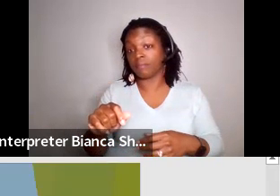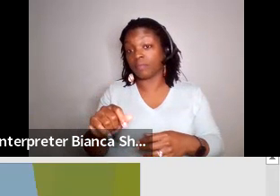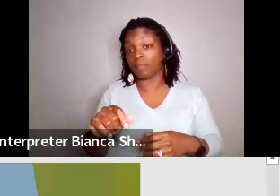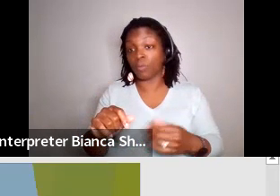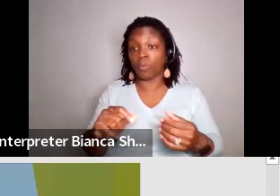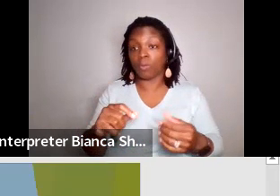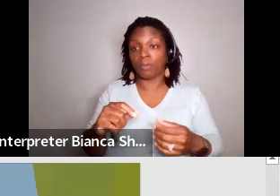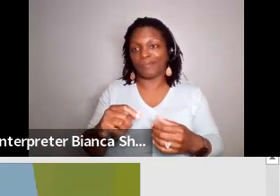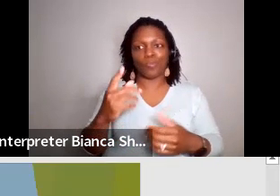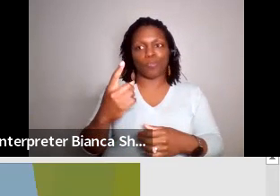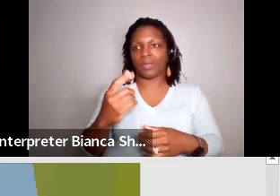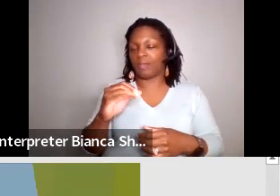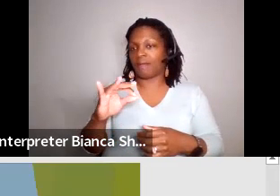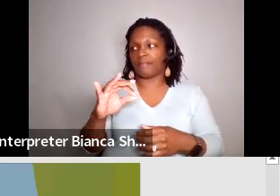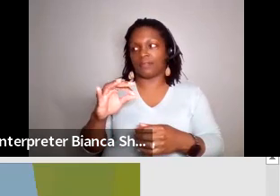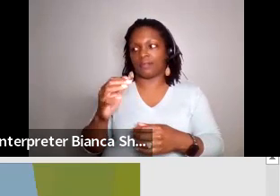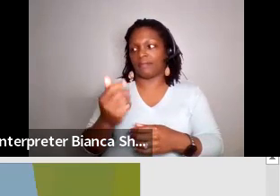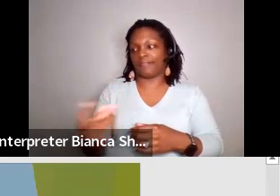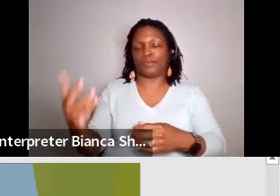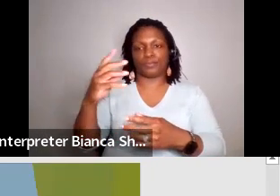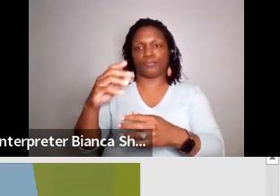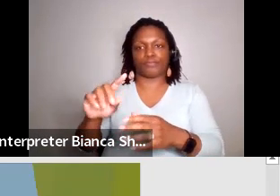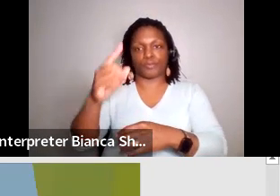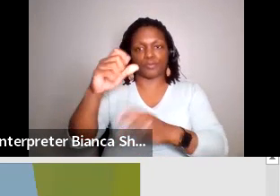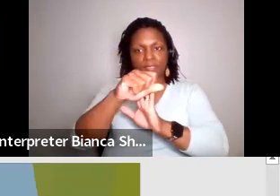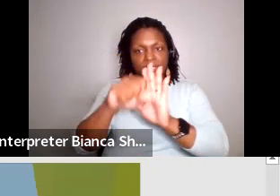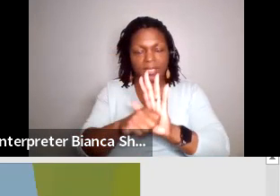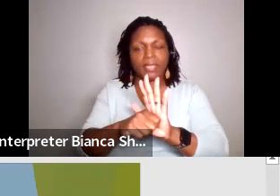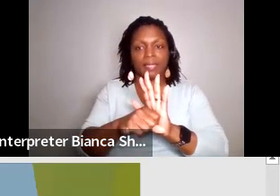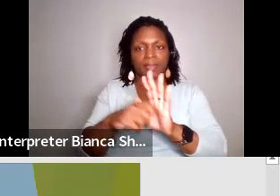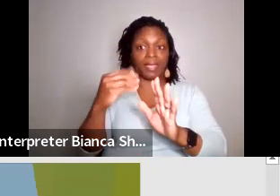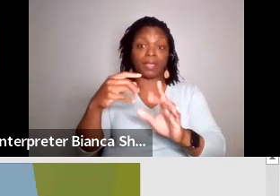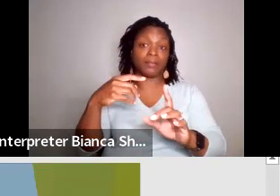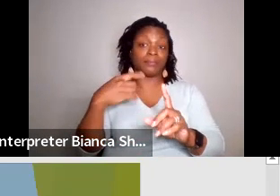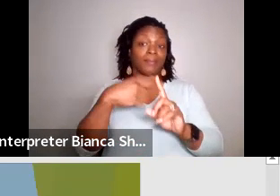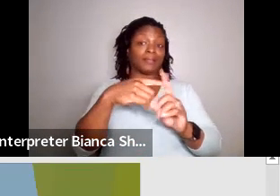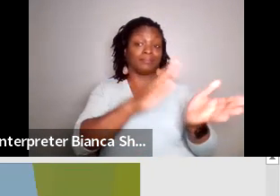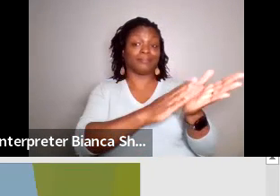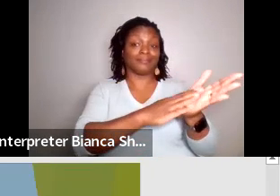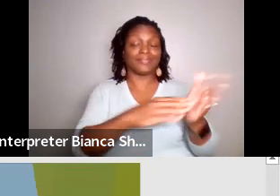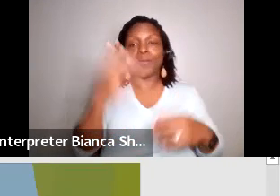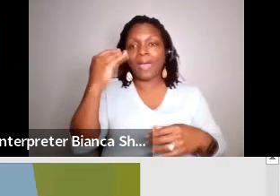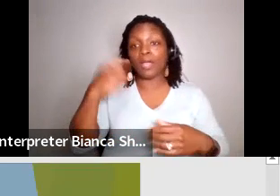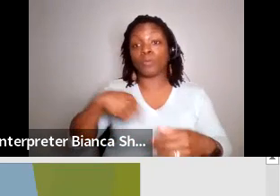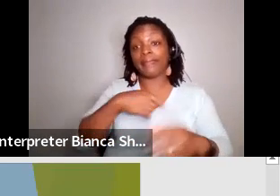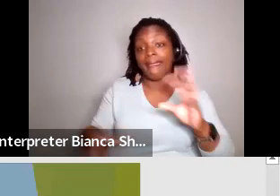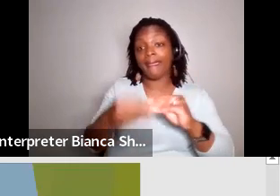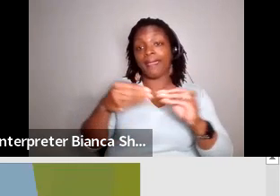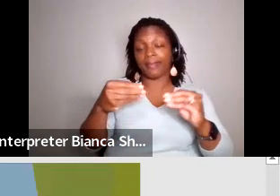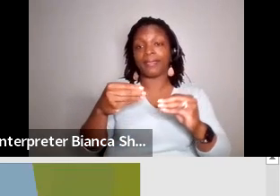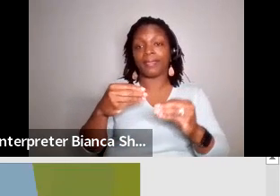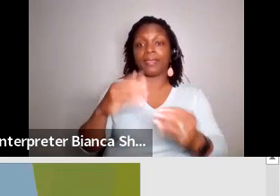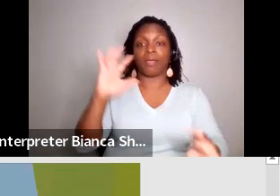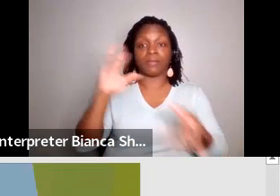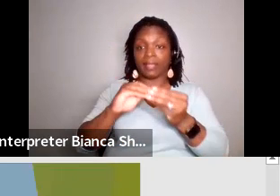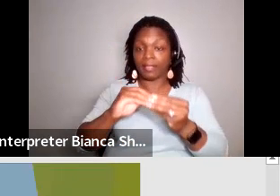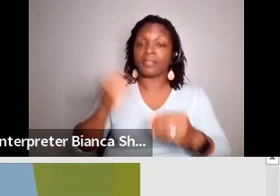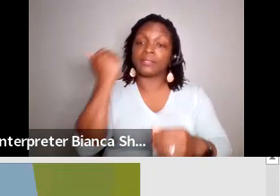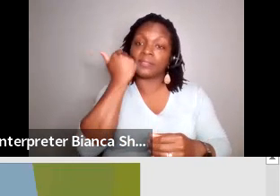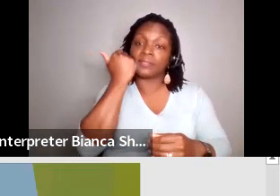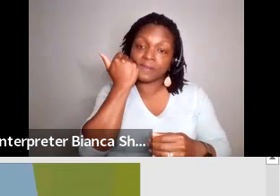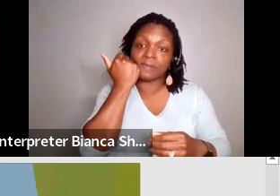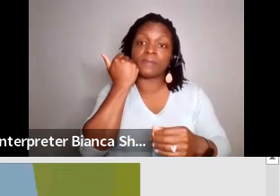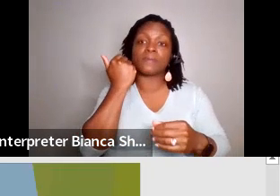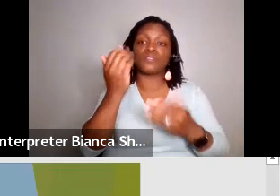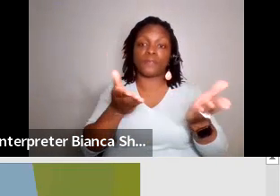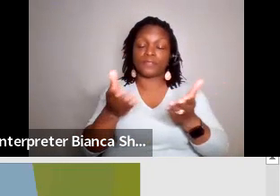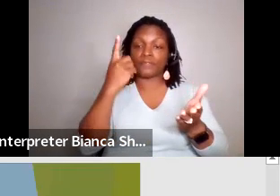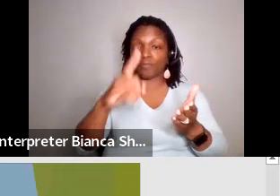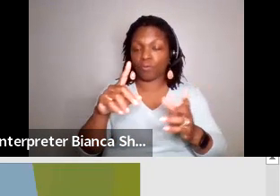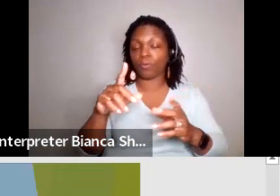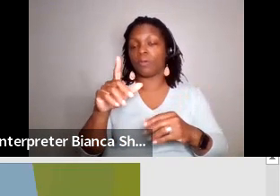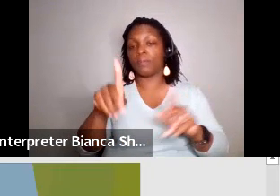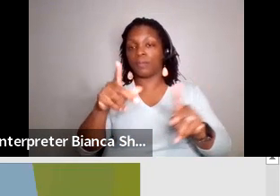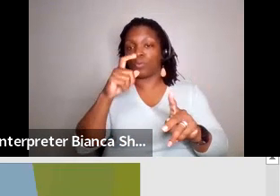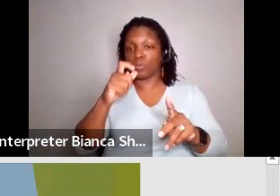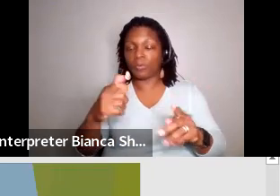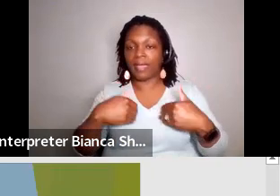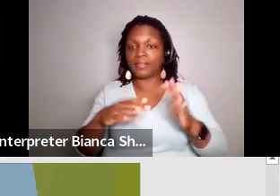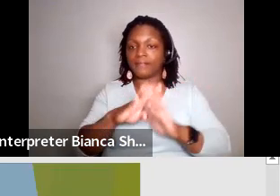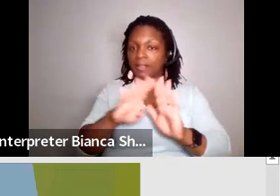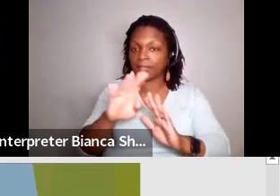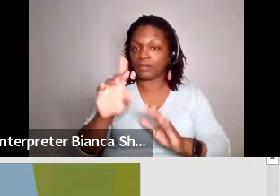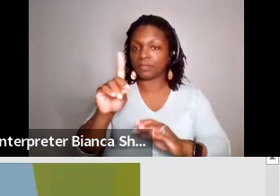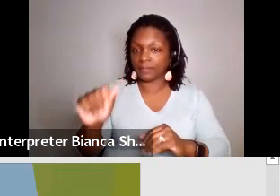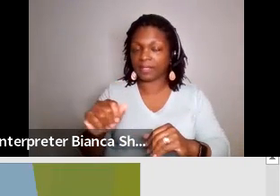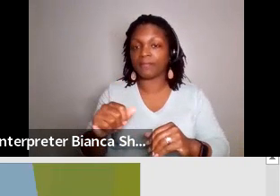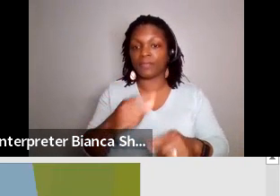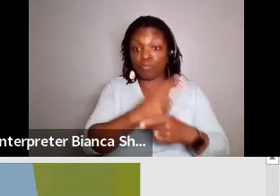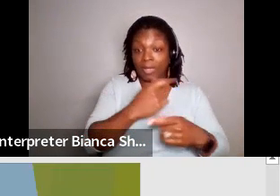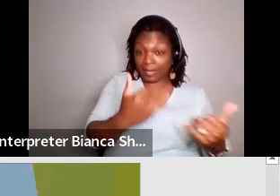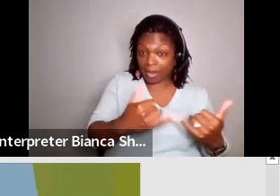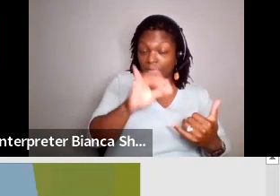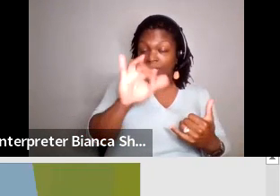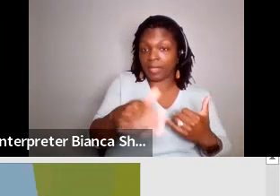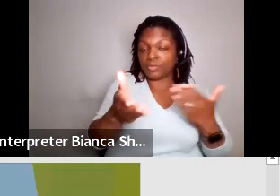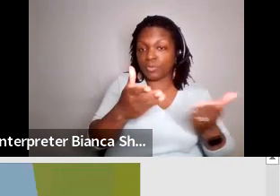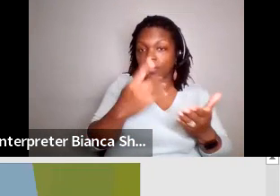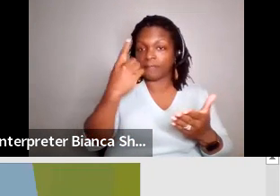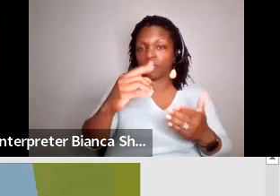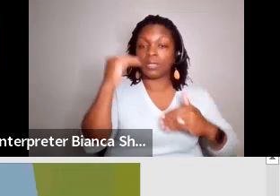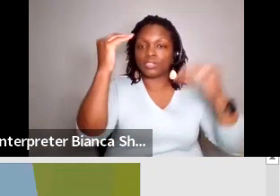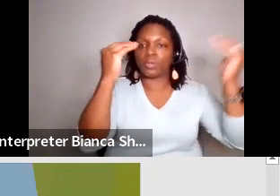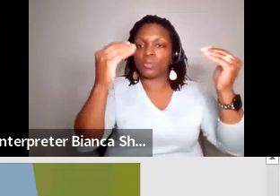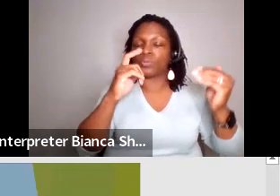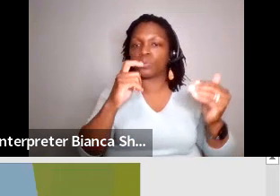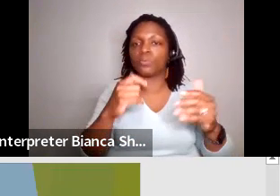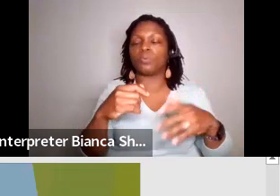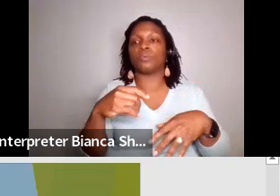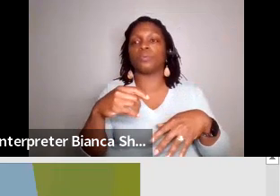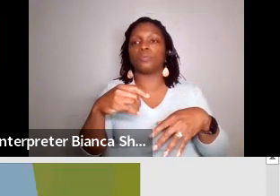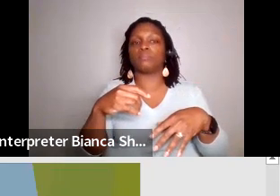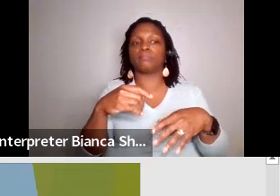And we're getting a lot of really positive recognition for this, for adding comprehensive dental services for people with intellectual and developmental disabilities right now that those services are for adults that are in one of